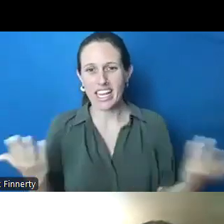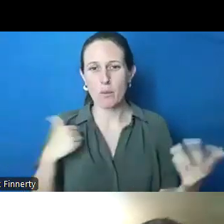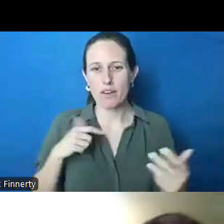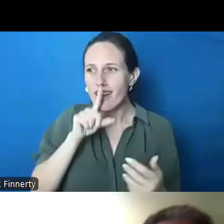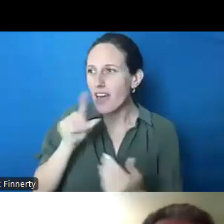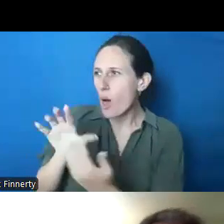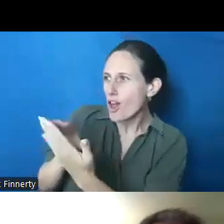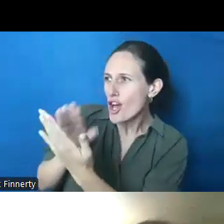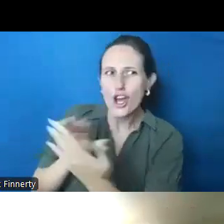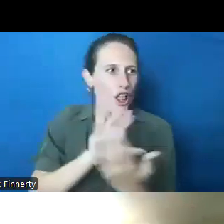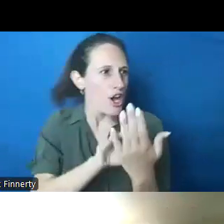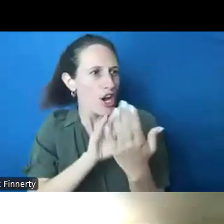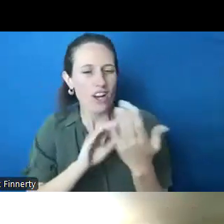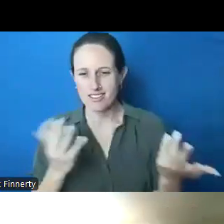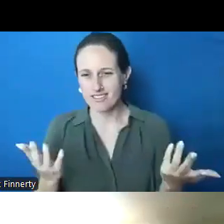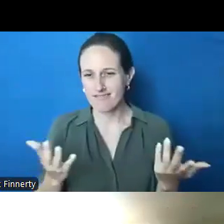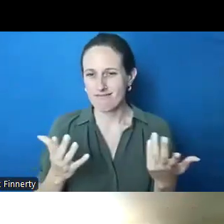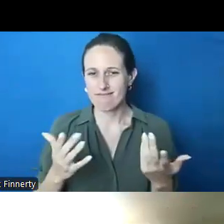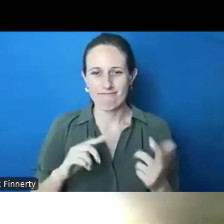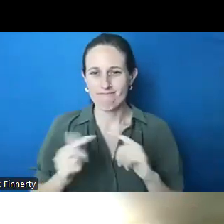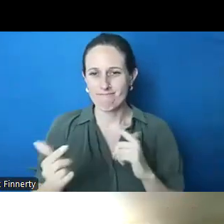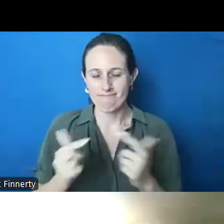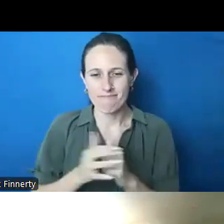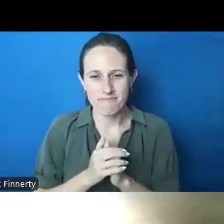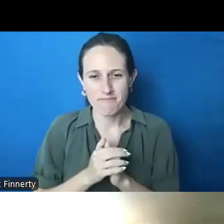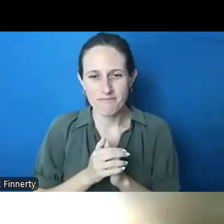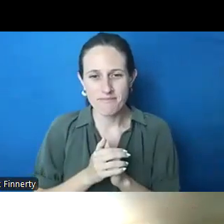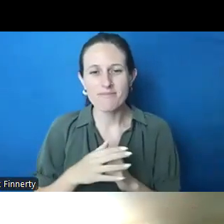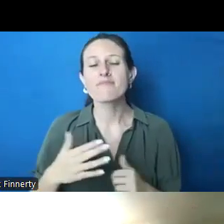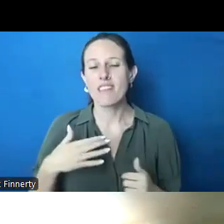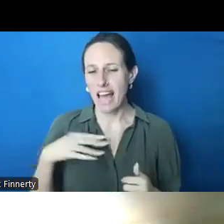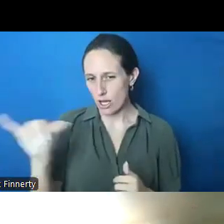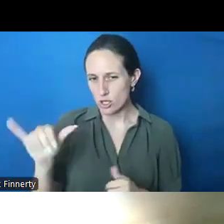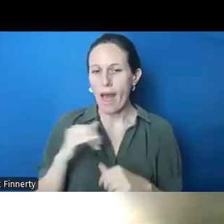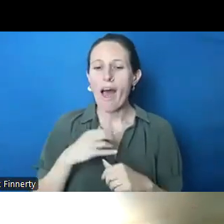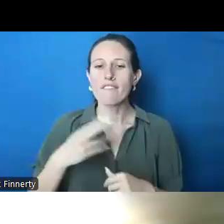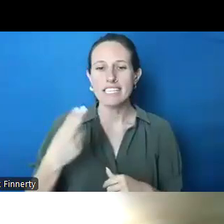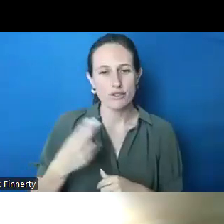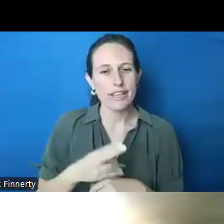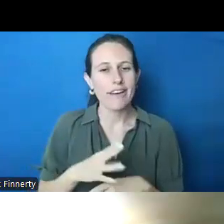too, grew up in the '60s and '70s and have a substance abuse history. I've been in recovery